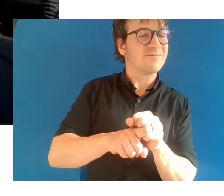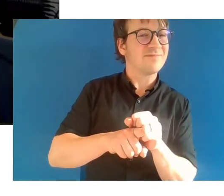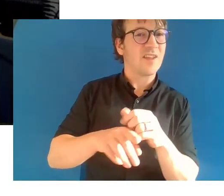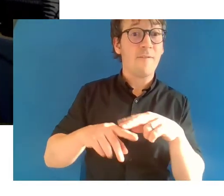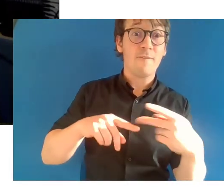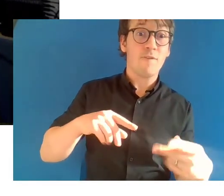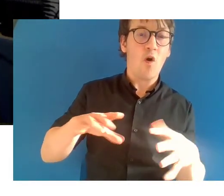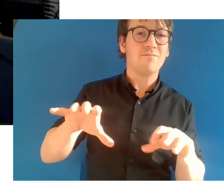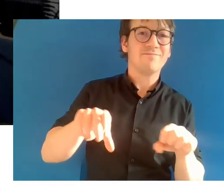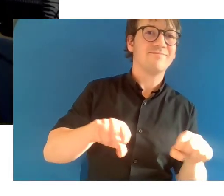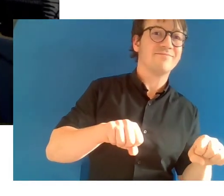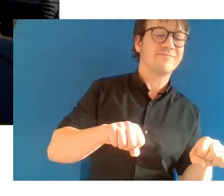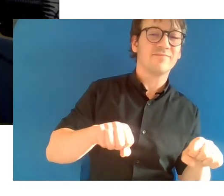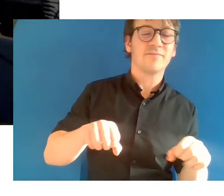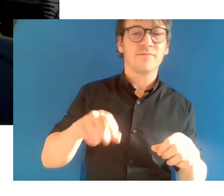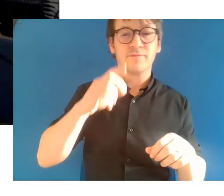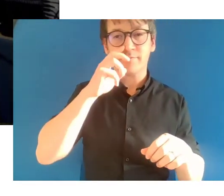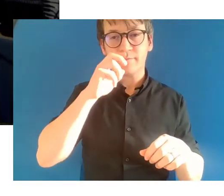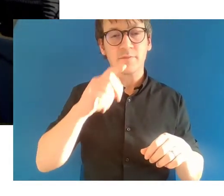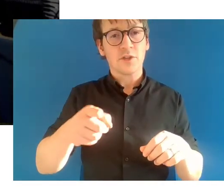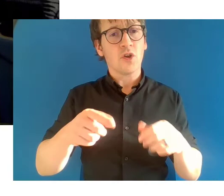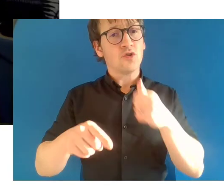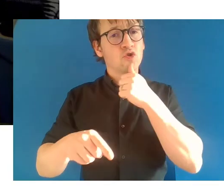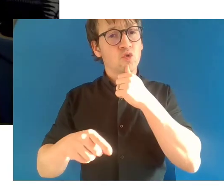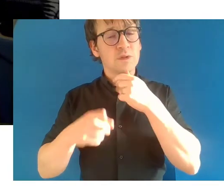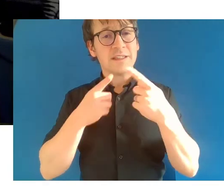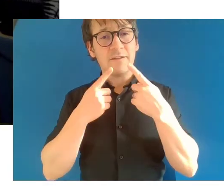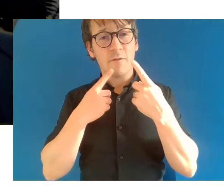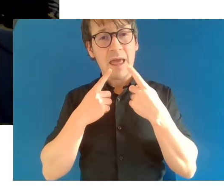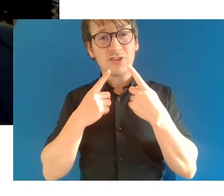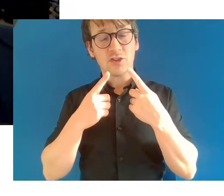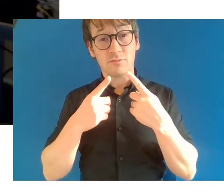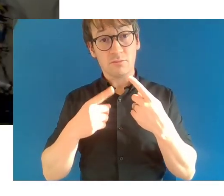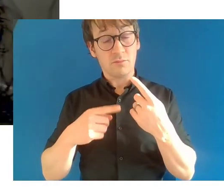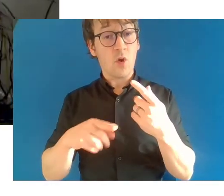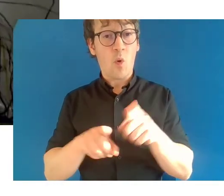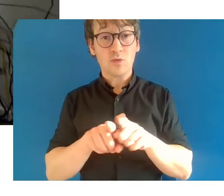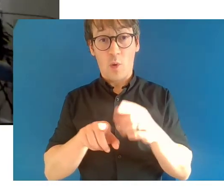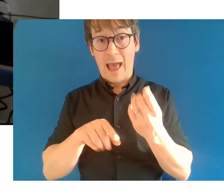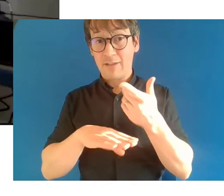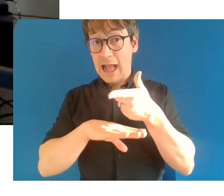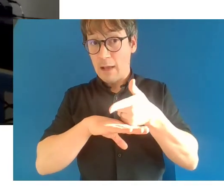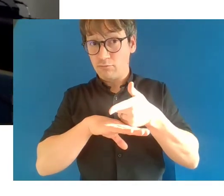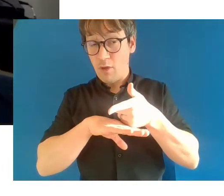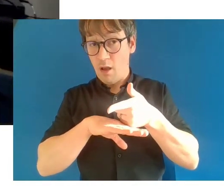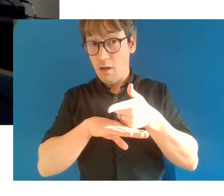It also has cameras. All of this data, we use all of this data - let me show you some of this data on the